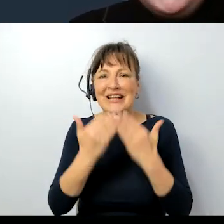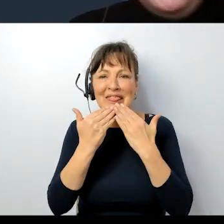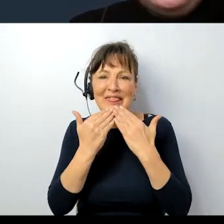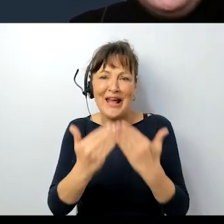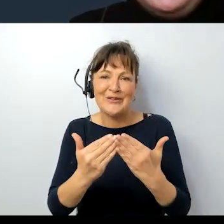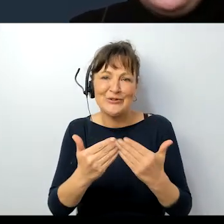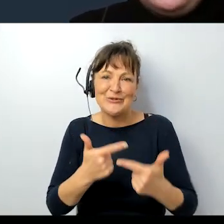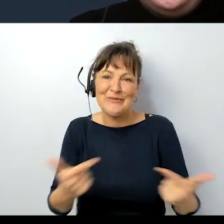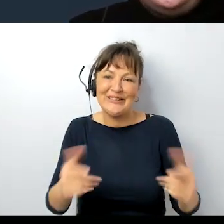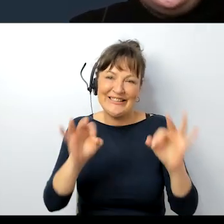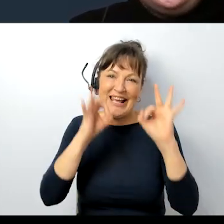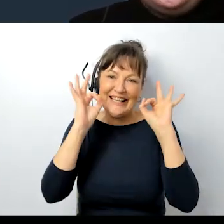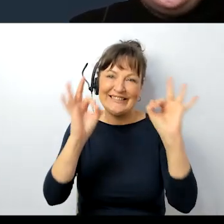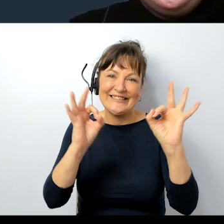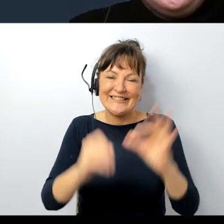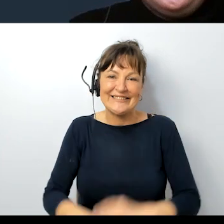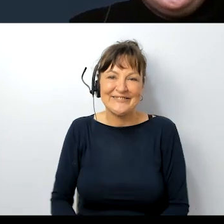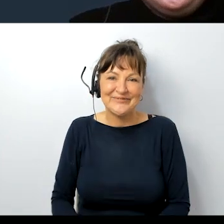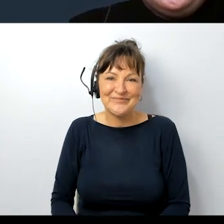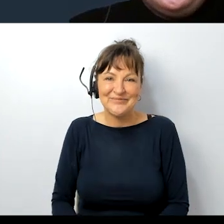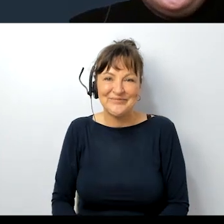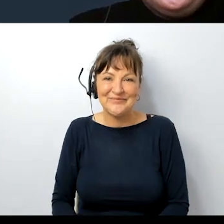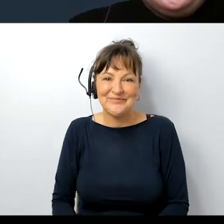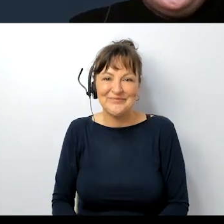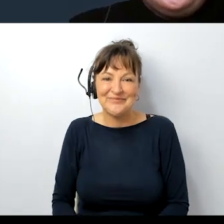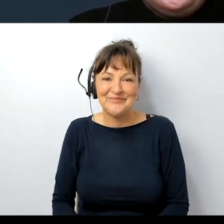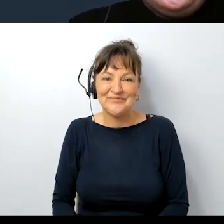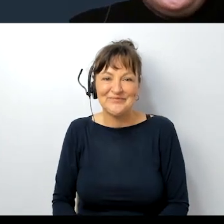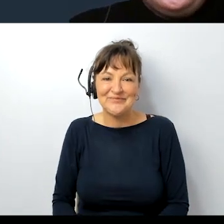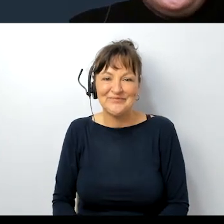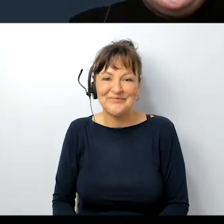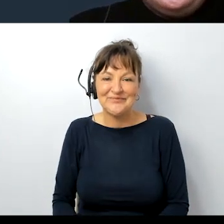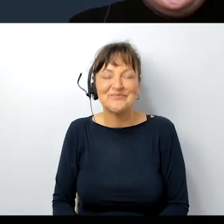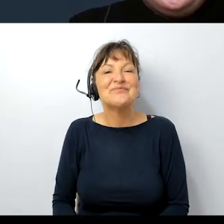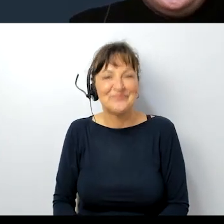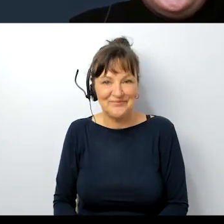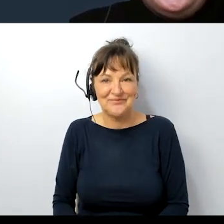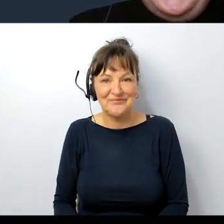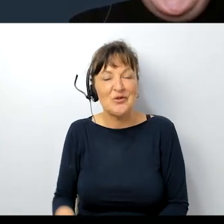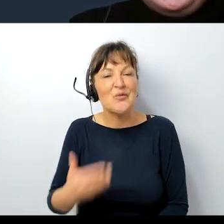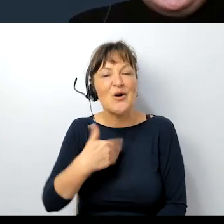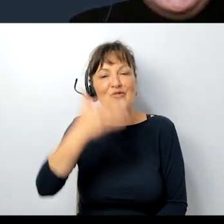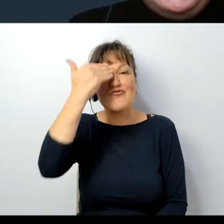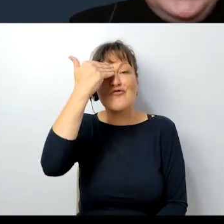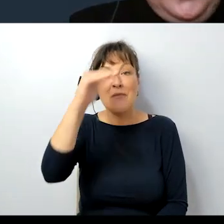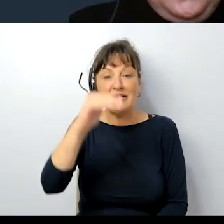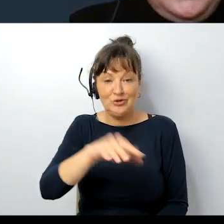Hopefully that's helpful. That's fantastic, thank you so much Claire. Excellent. Okay,